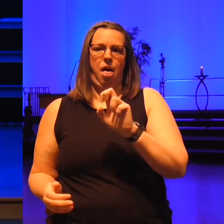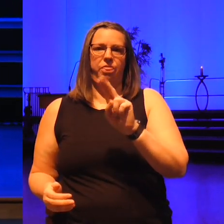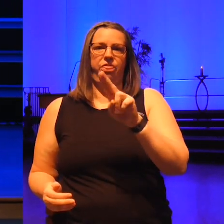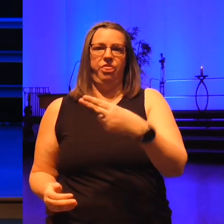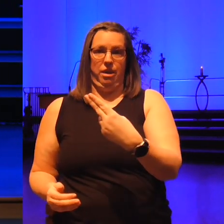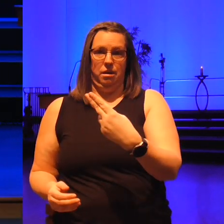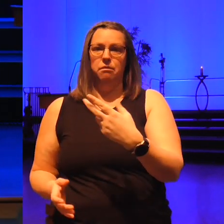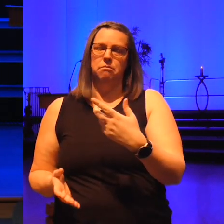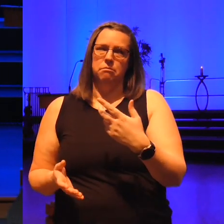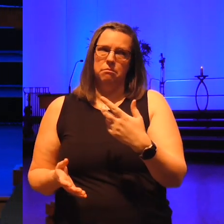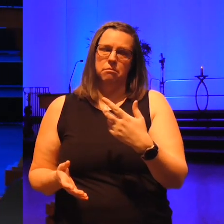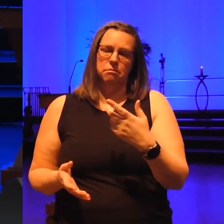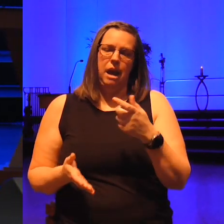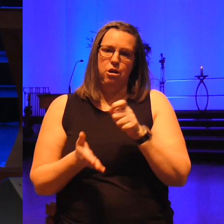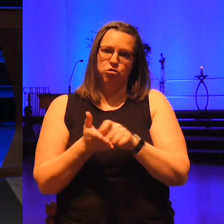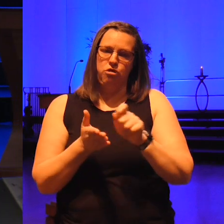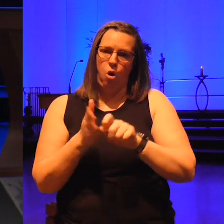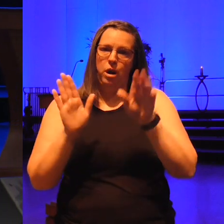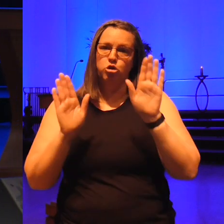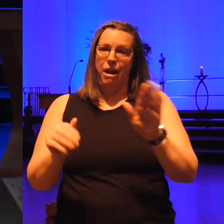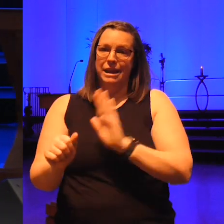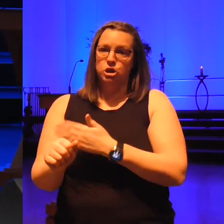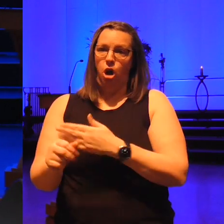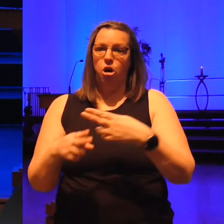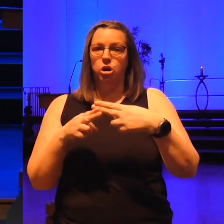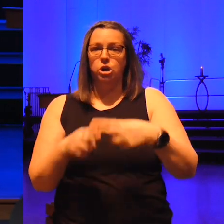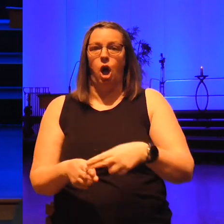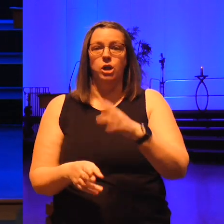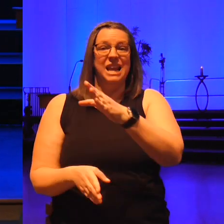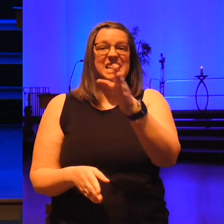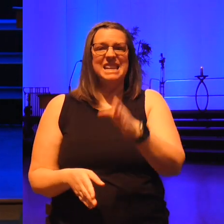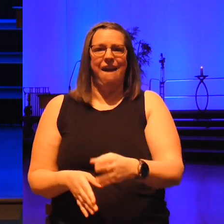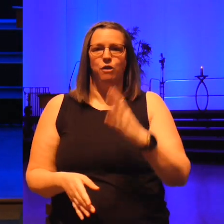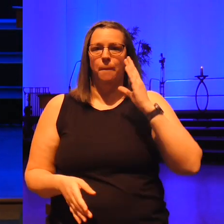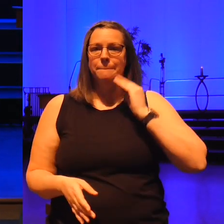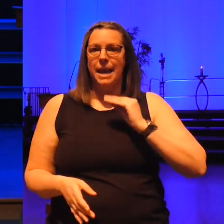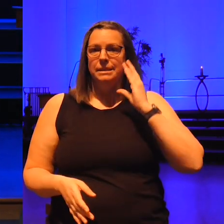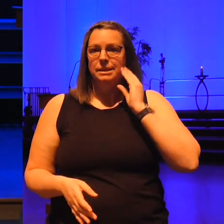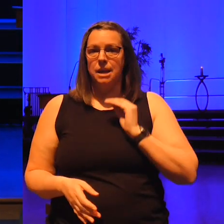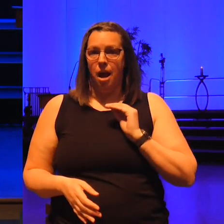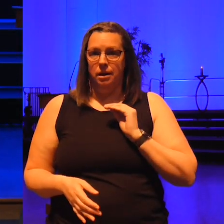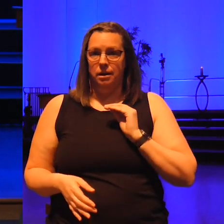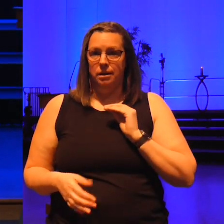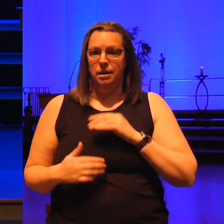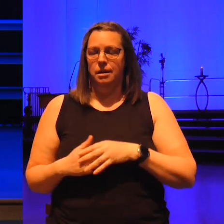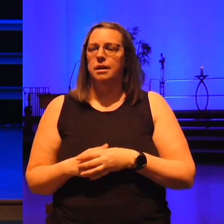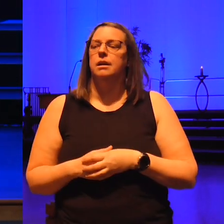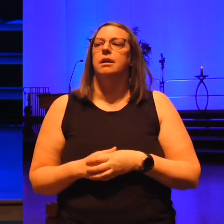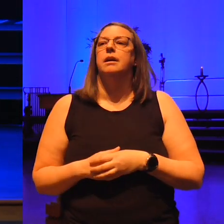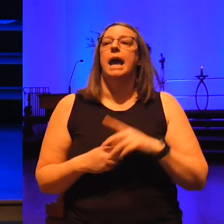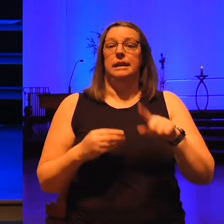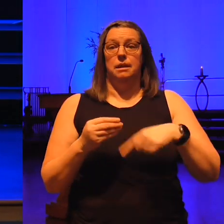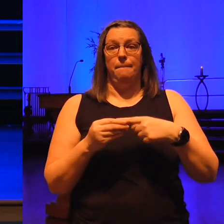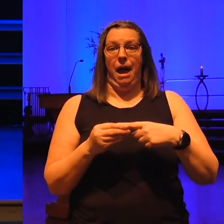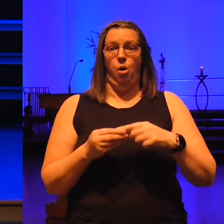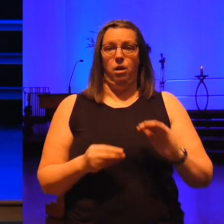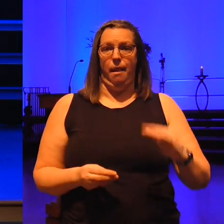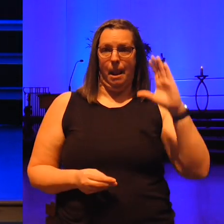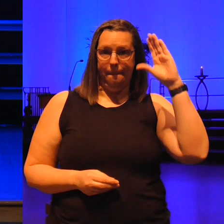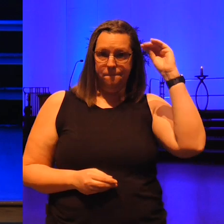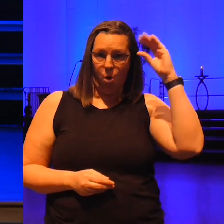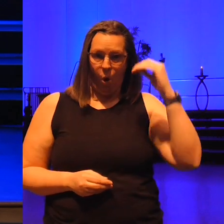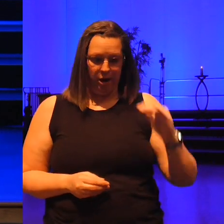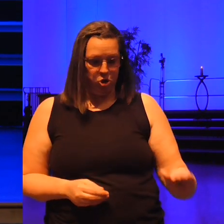over 20 years ago now called uh never been done and it's about a little boy who grows up The Gleam